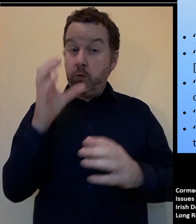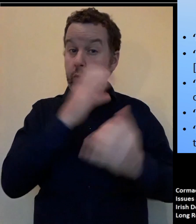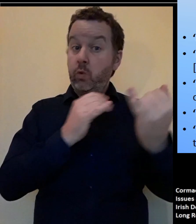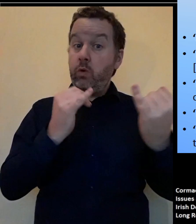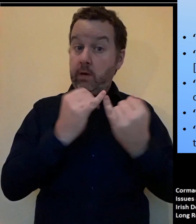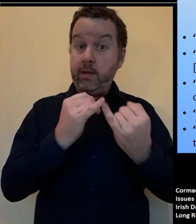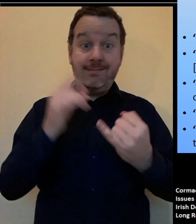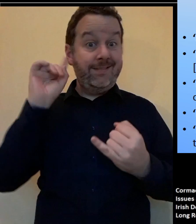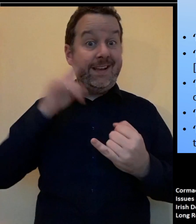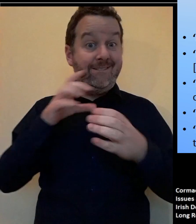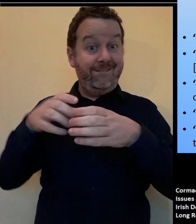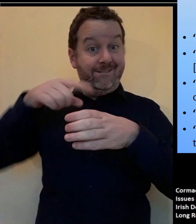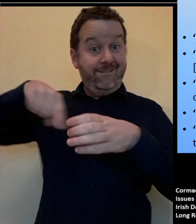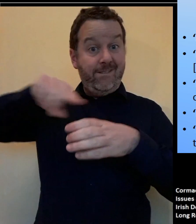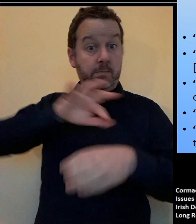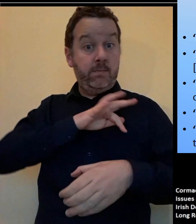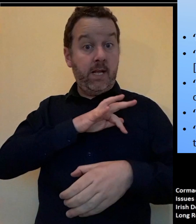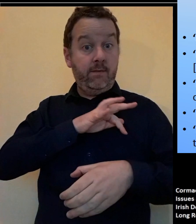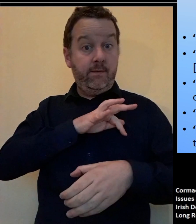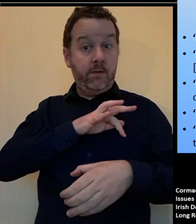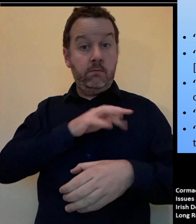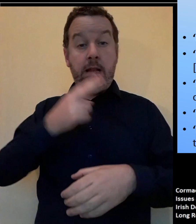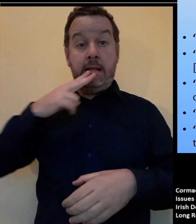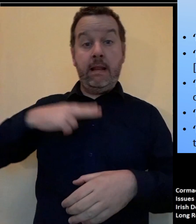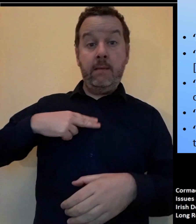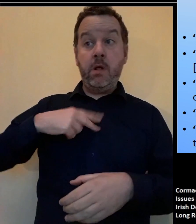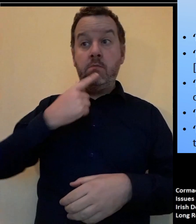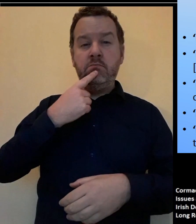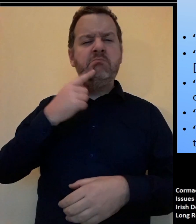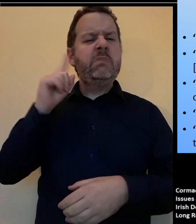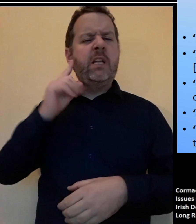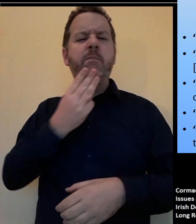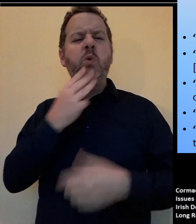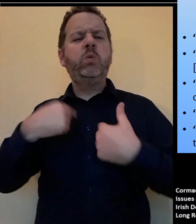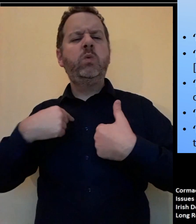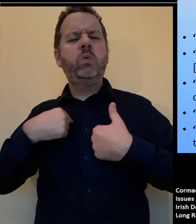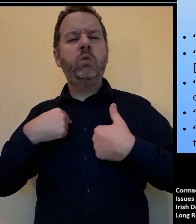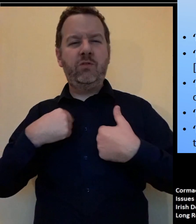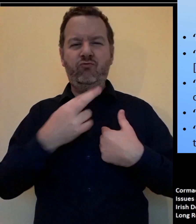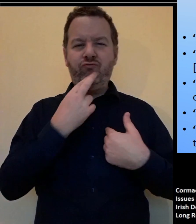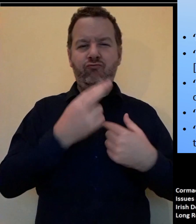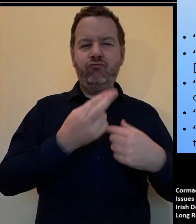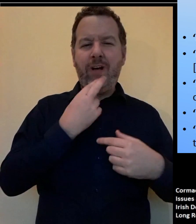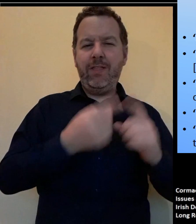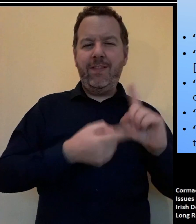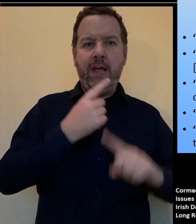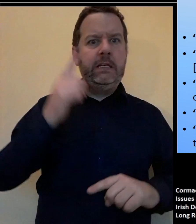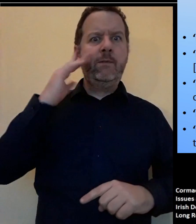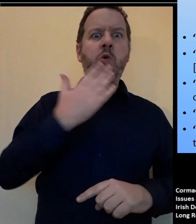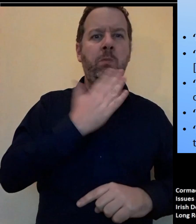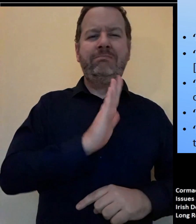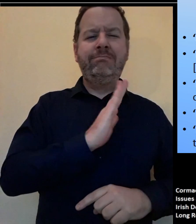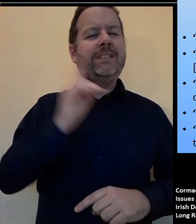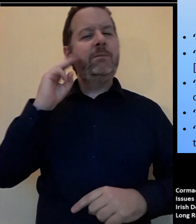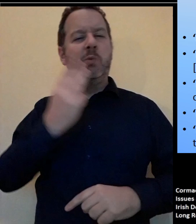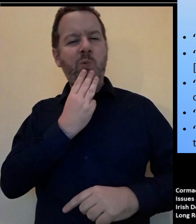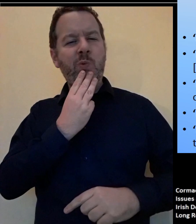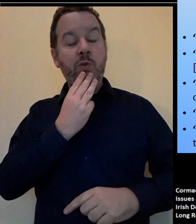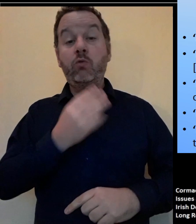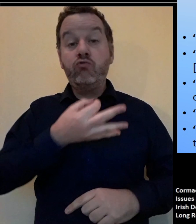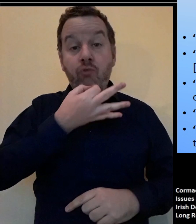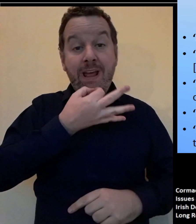and there are some indications that it was preferred by deaf people themselves, rather than 'deaf and dumb',